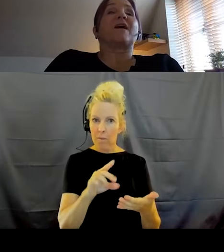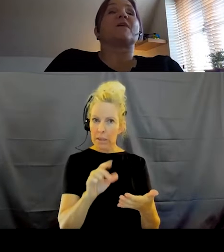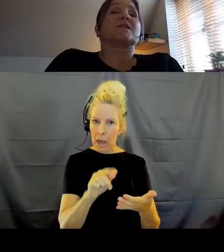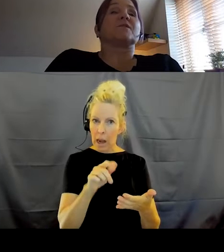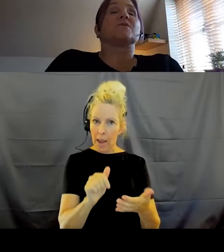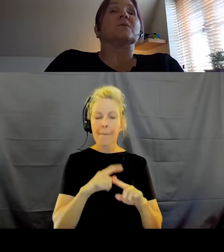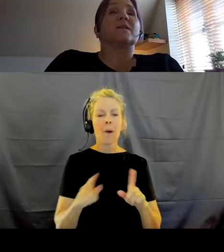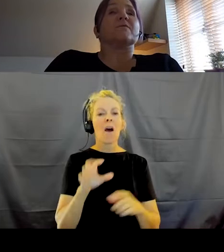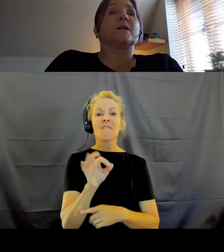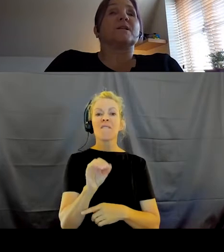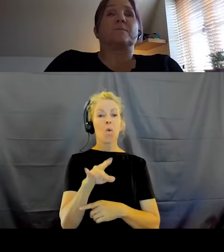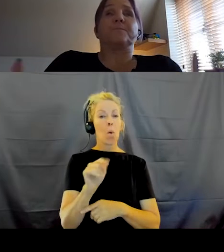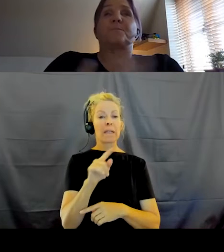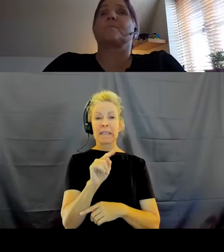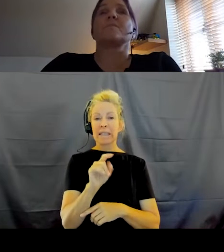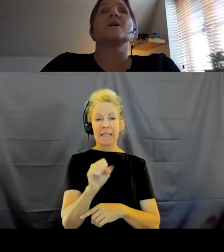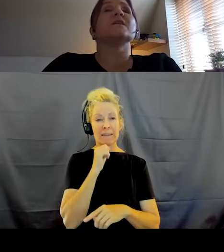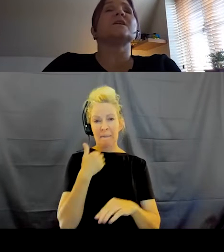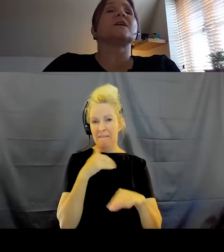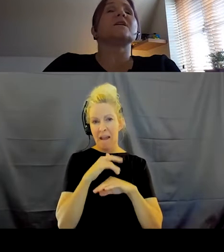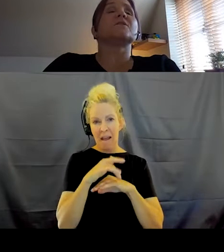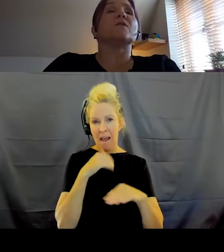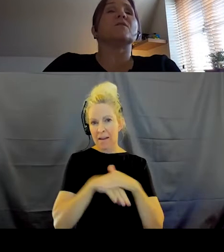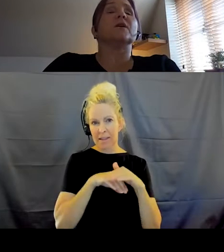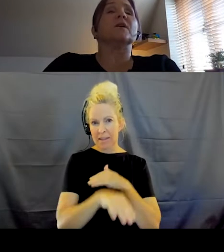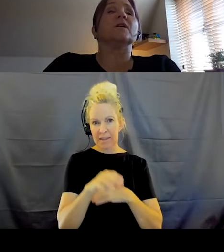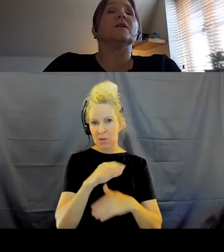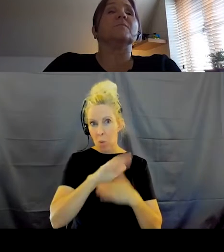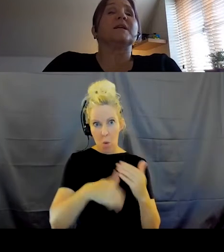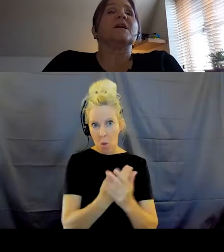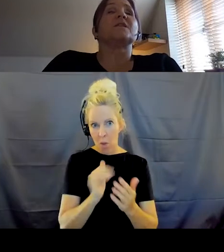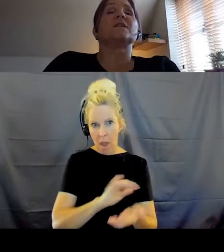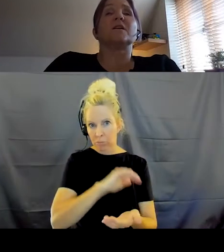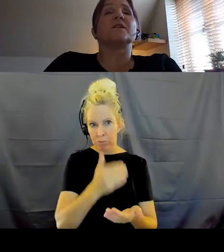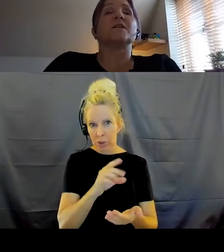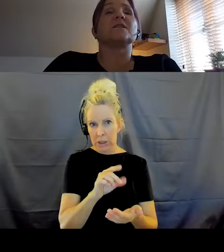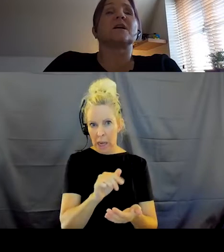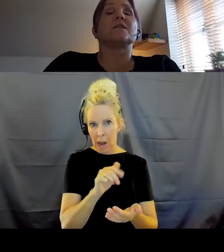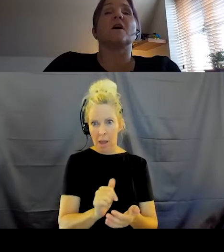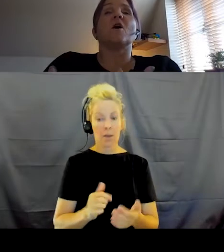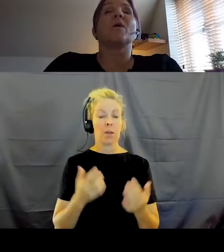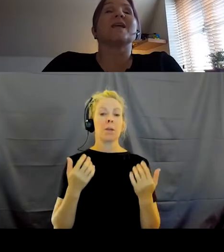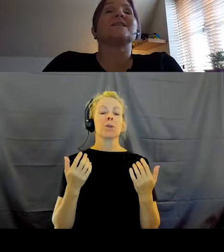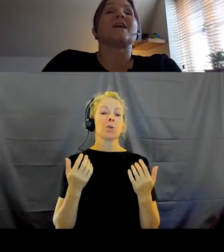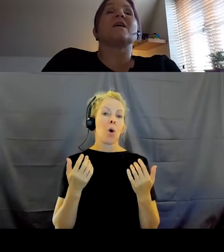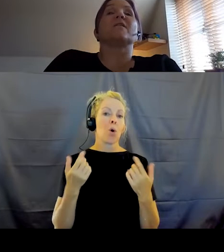have access to all of that information, and these days of big data, large data sets that we can take